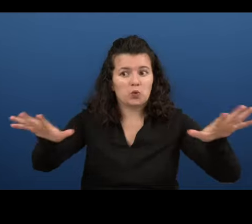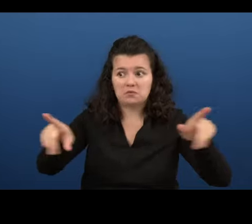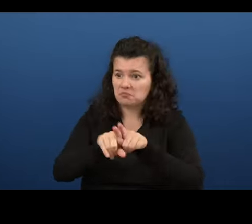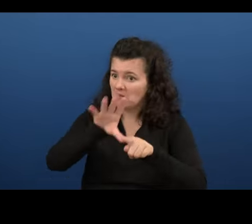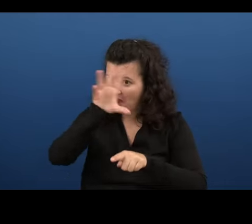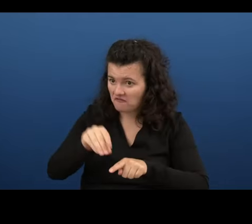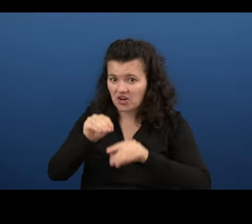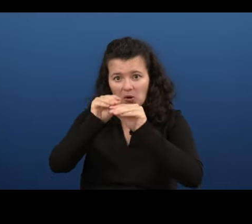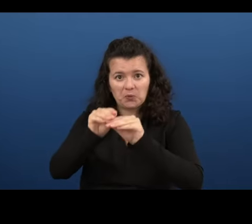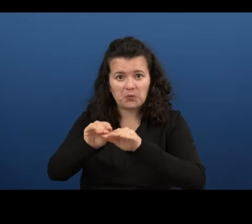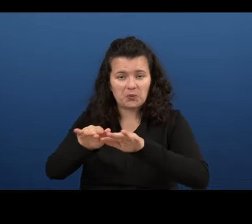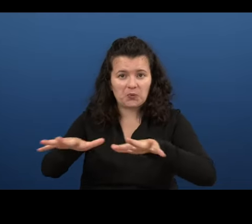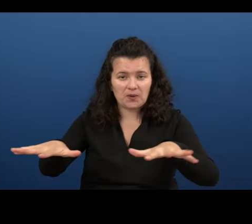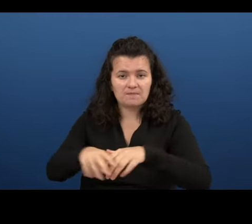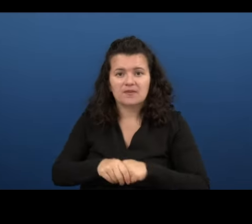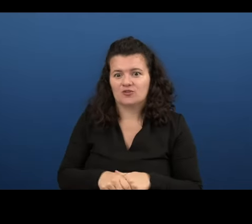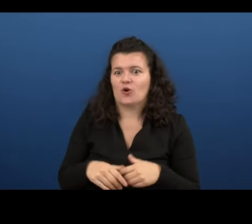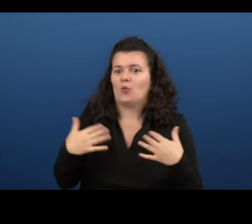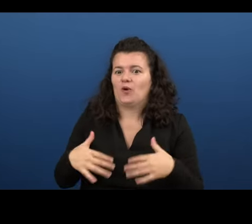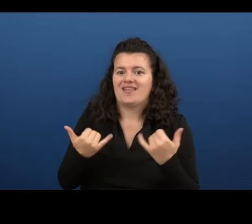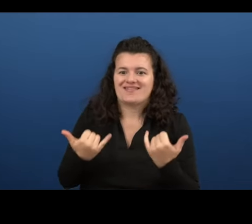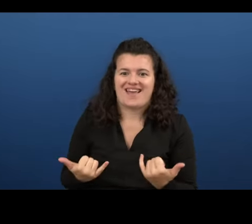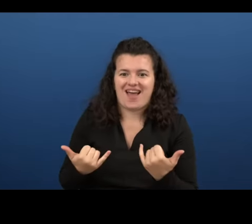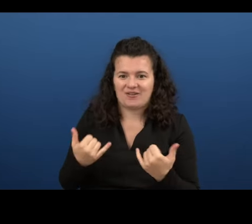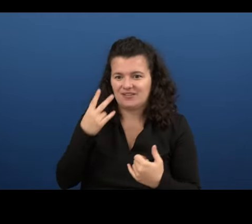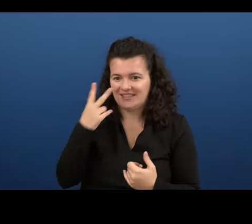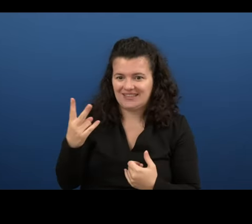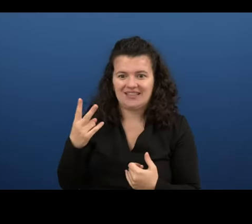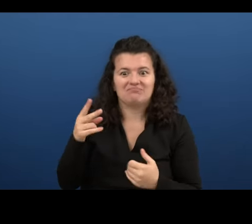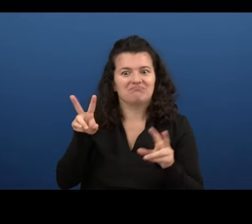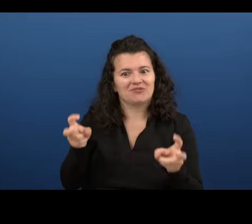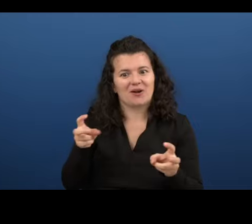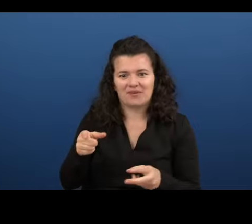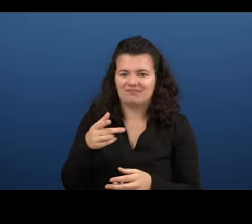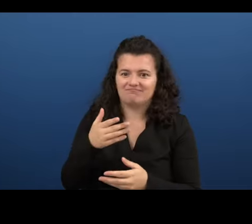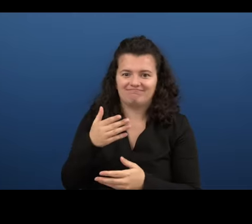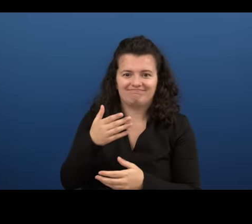11:31:38 to to have this session at our conference today, the session will be moderated by us